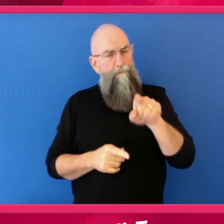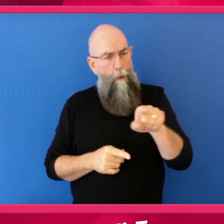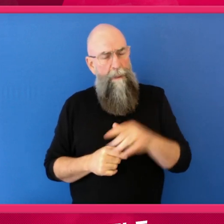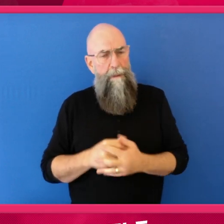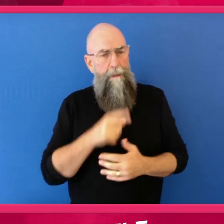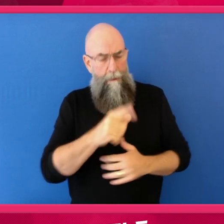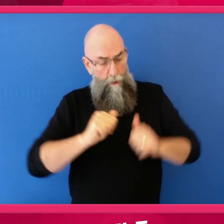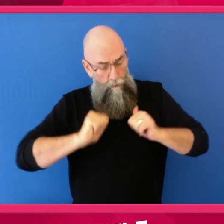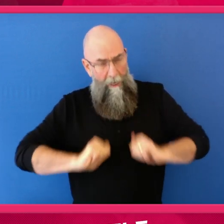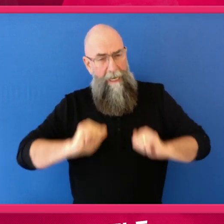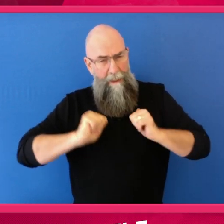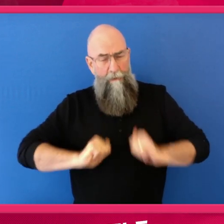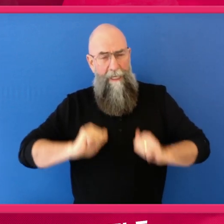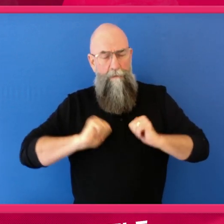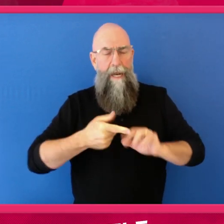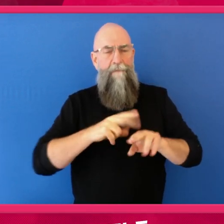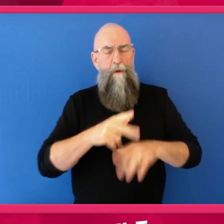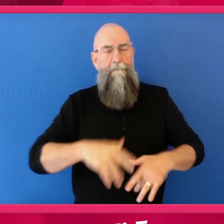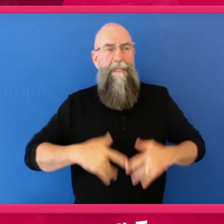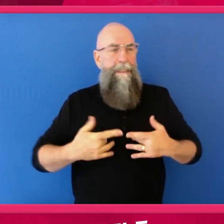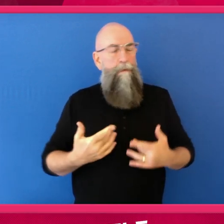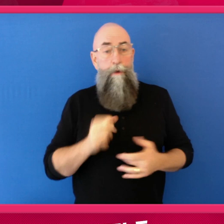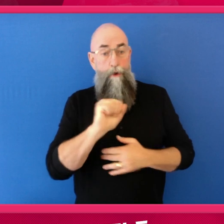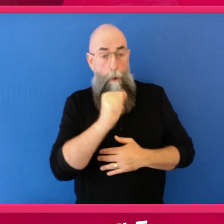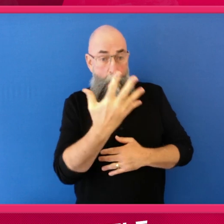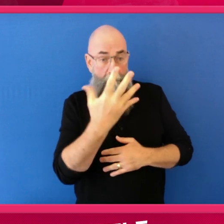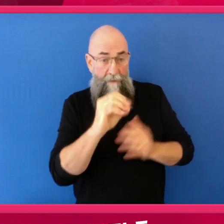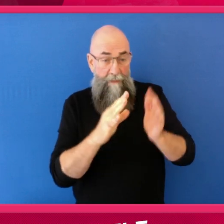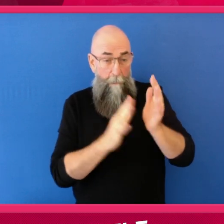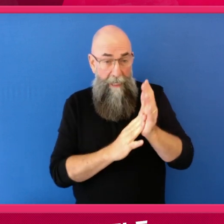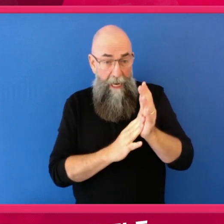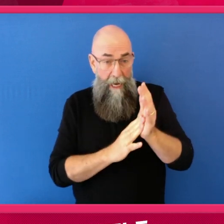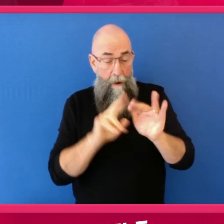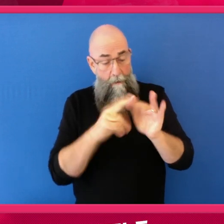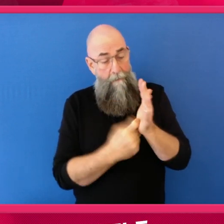well? Because your 50 metre freestyle right, you blink and you miss it, it's done. So mid-race,